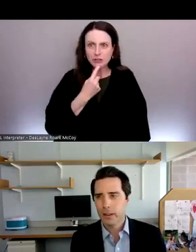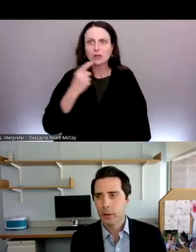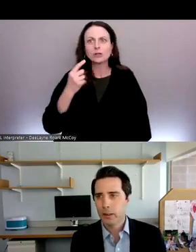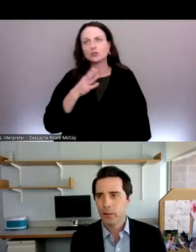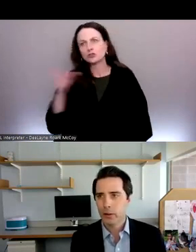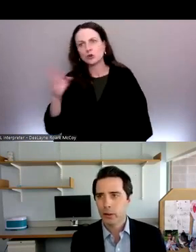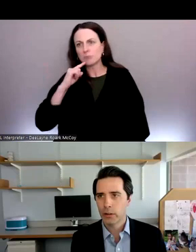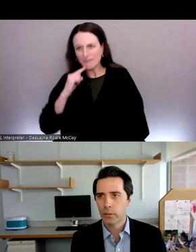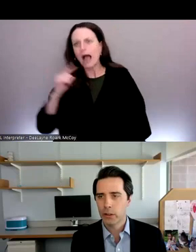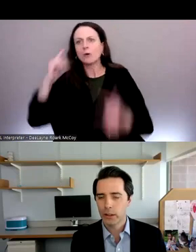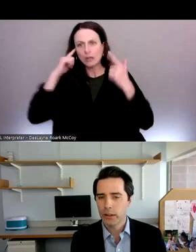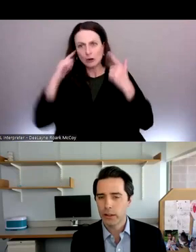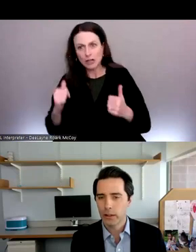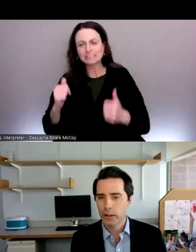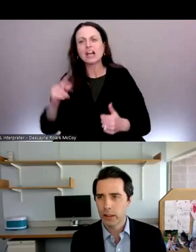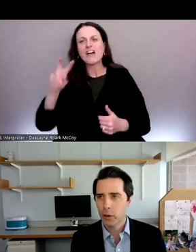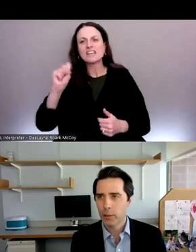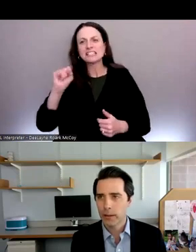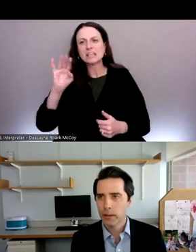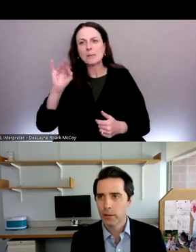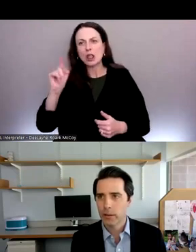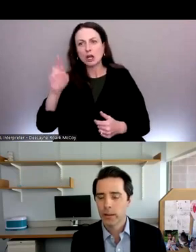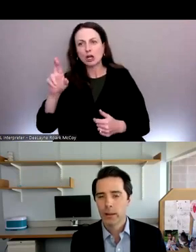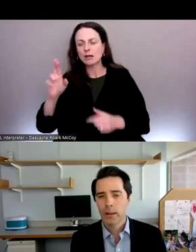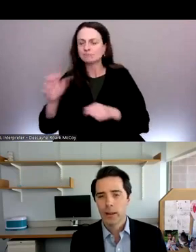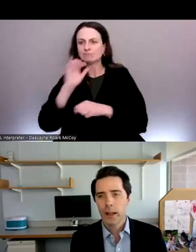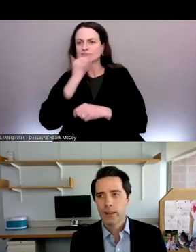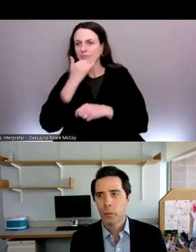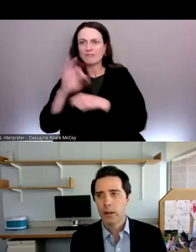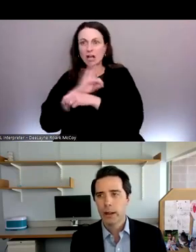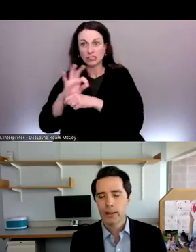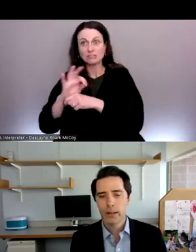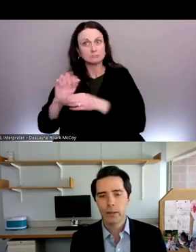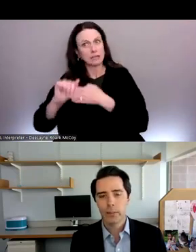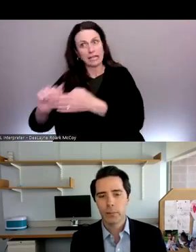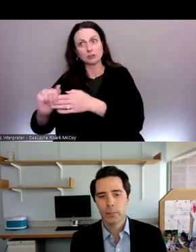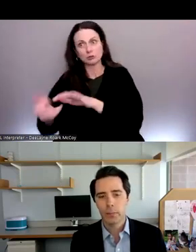vestibular dysfunction which can lead to